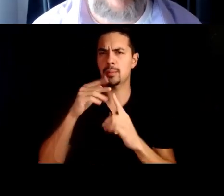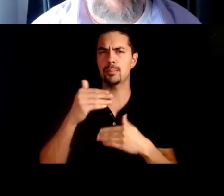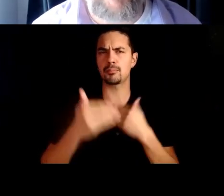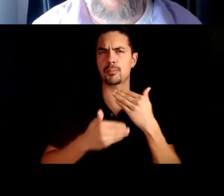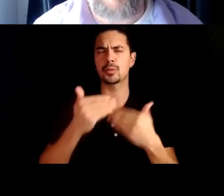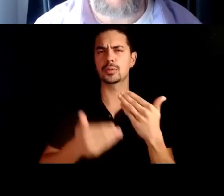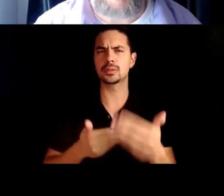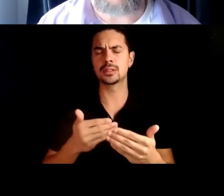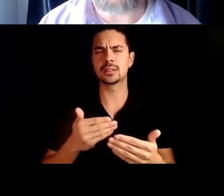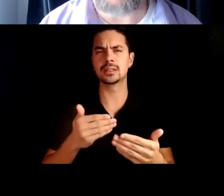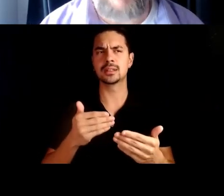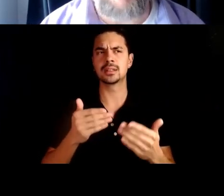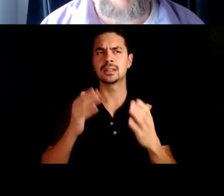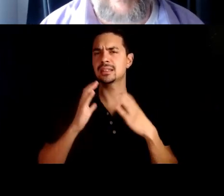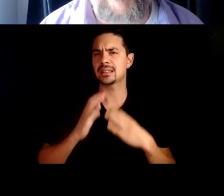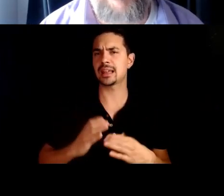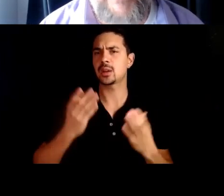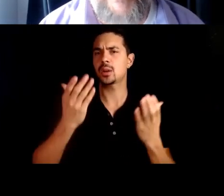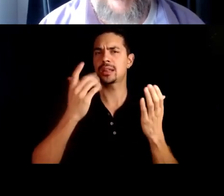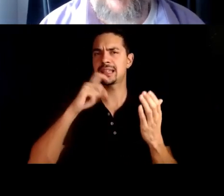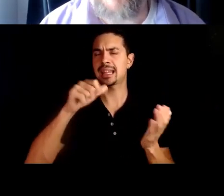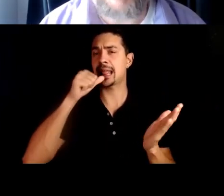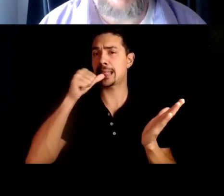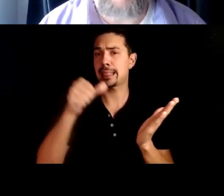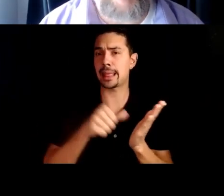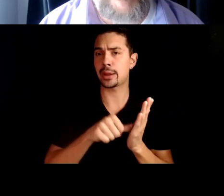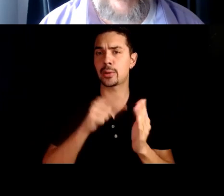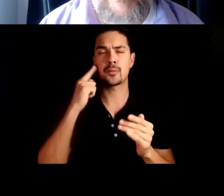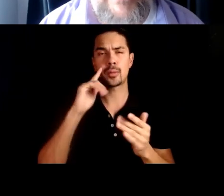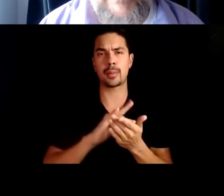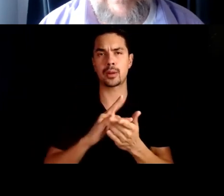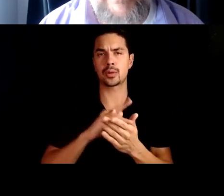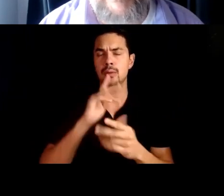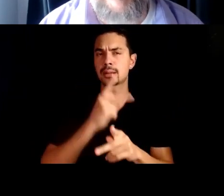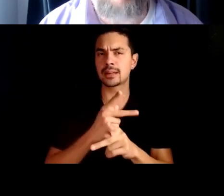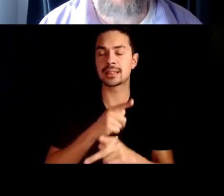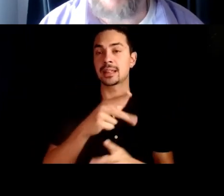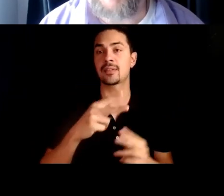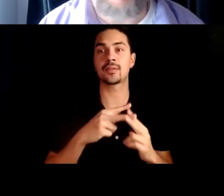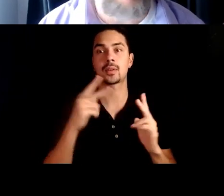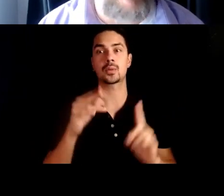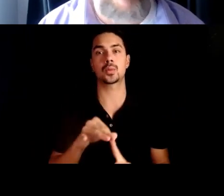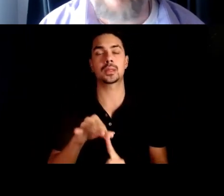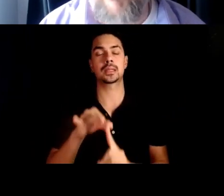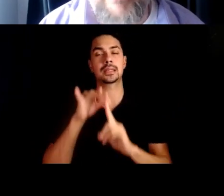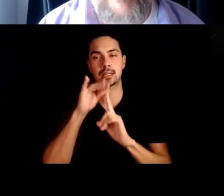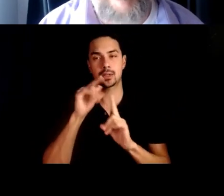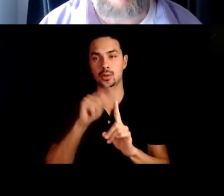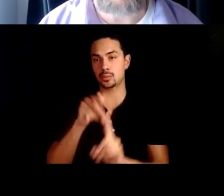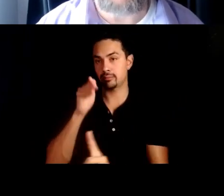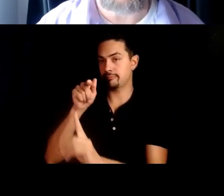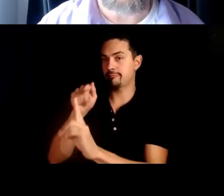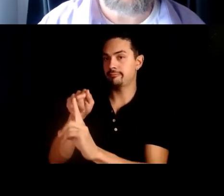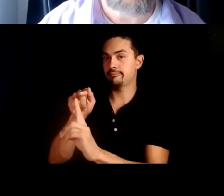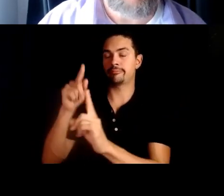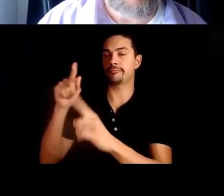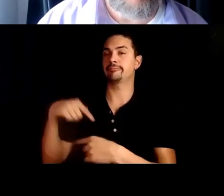a letter in order to access medical care? This is a fairly unique to longtime systems